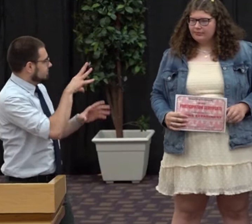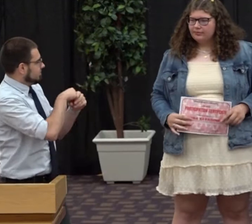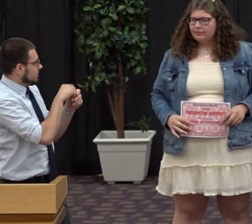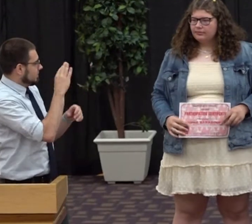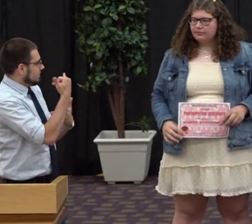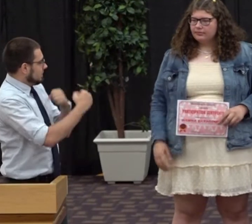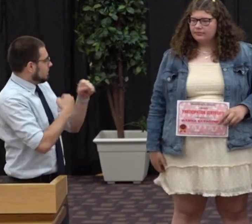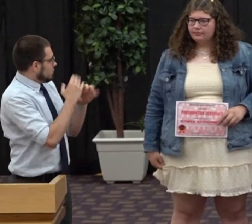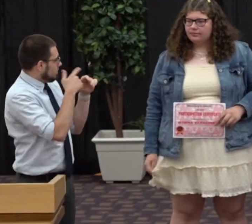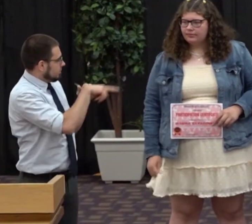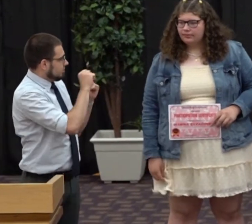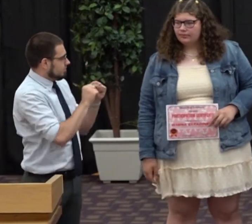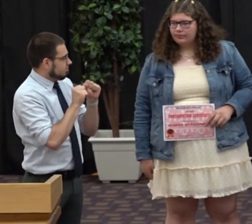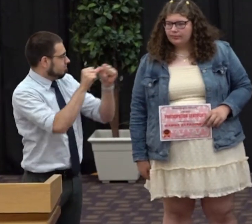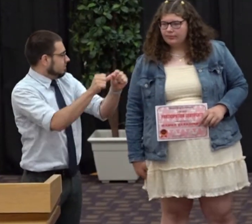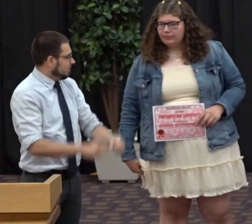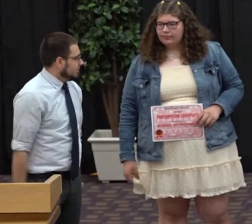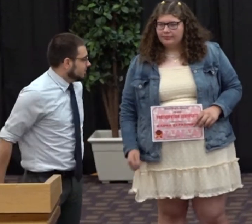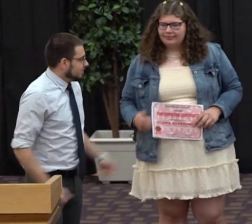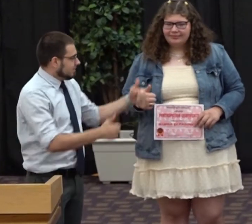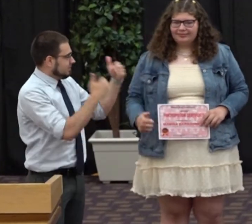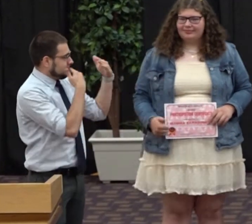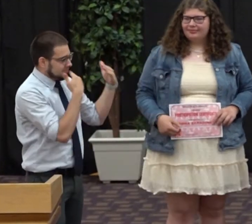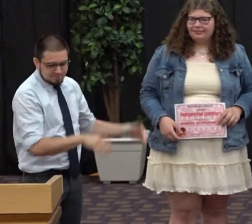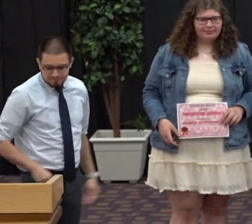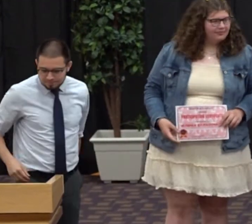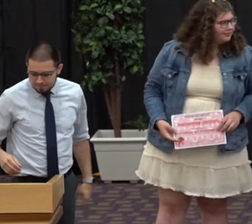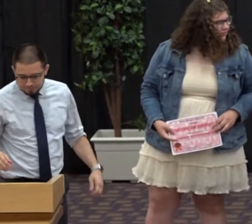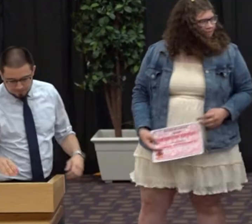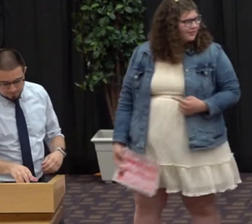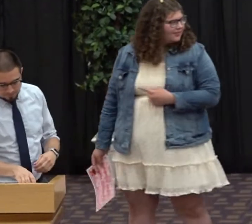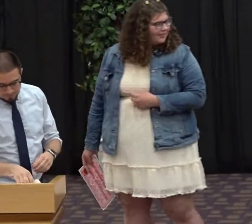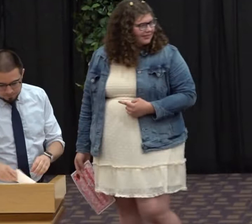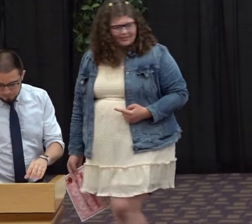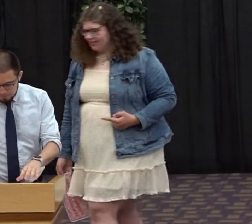Alright, thanks to all of you for your participation this year. Keep it up! Thank you.